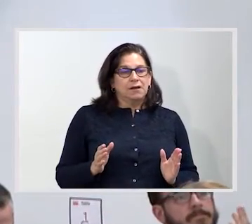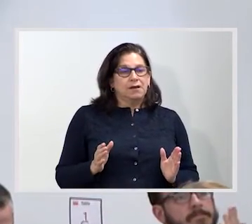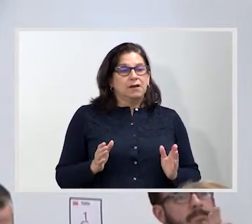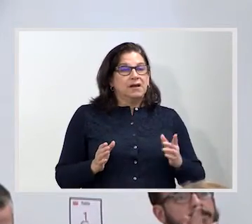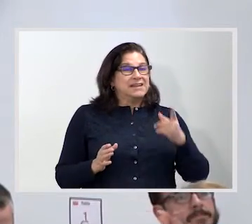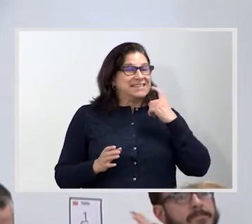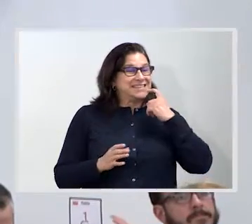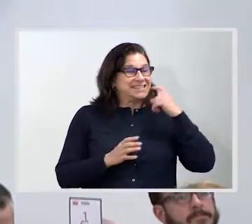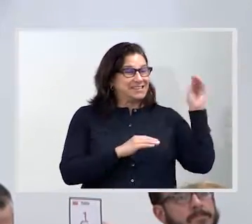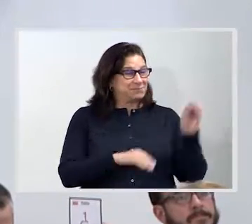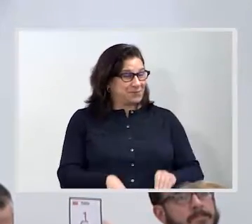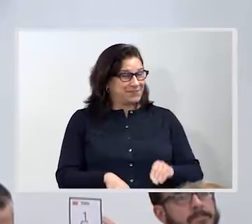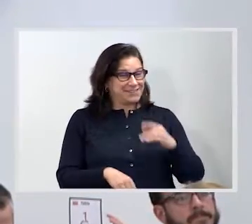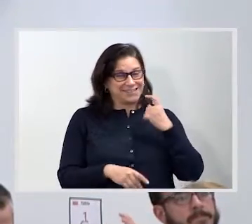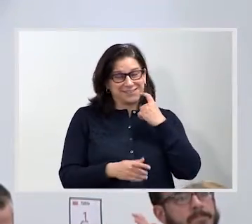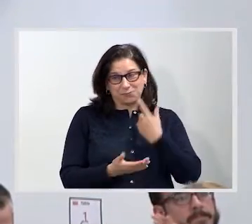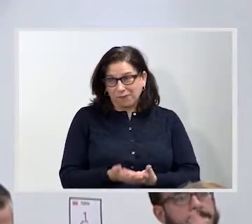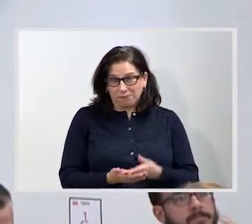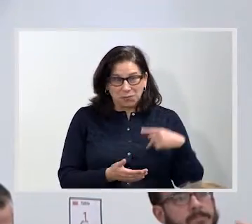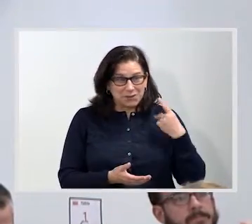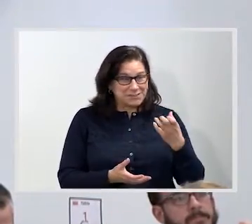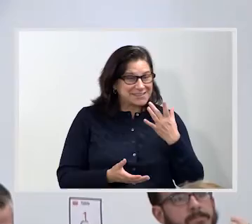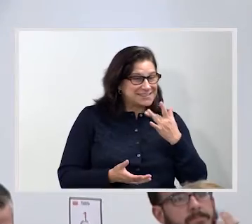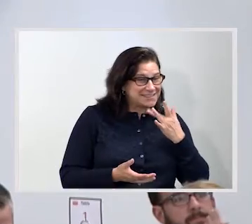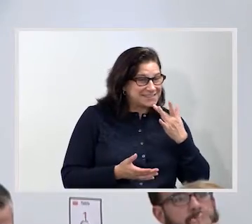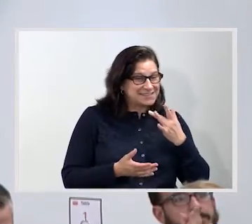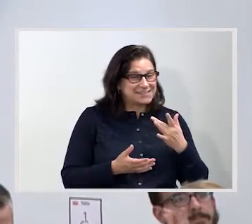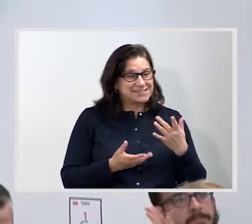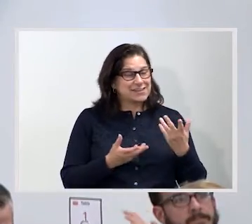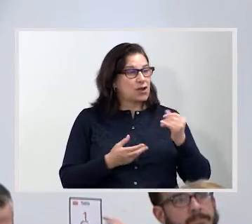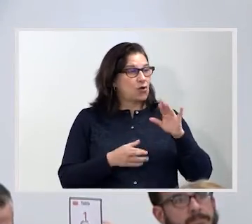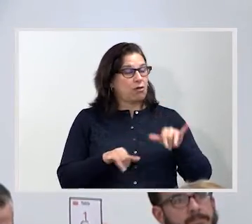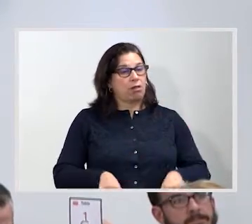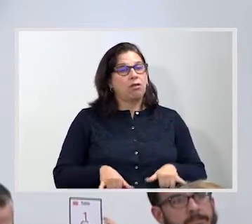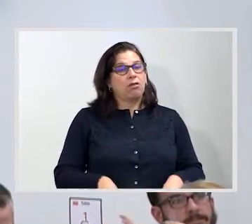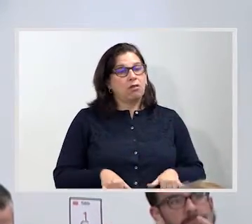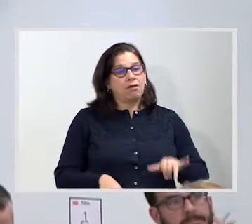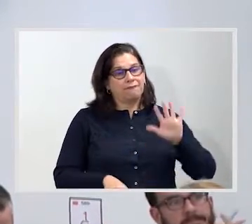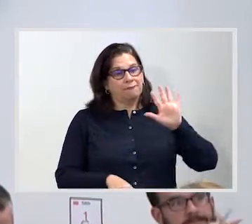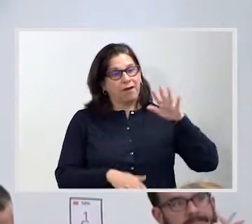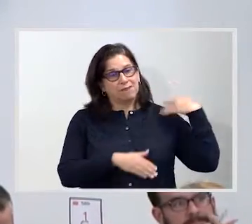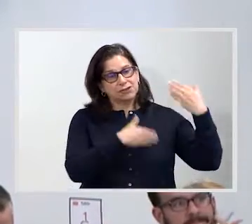TO LIVE IN THE DISTRICT OF COLUMBIA, WE'RE GOING TO MAKE THAT HAPPEN. HOUSING, THANK YOU.